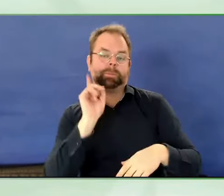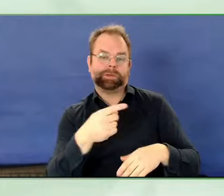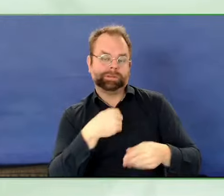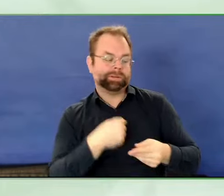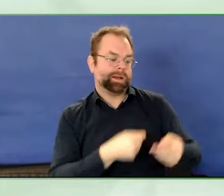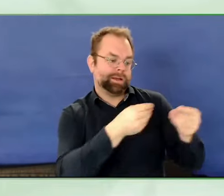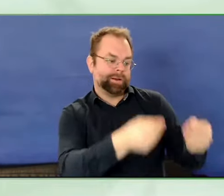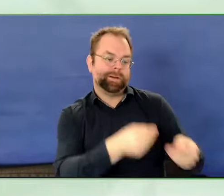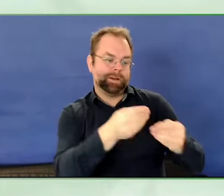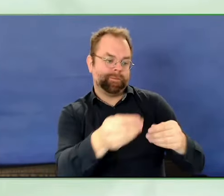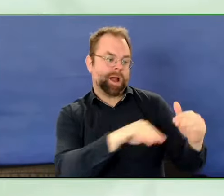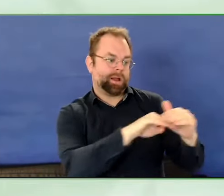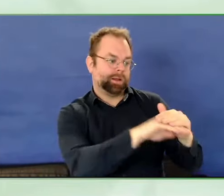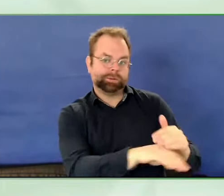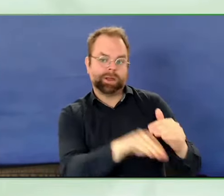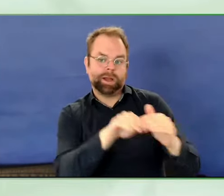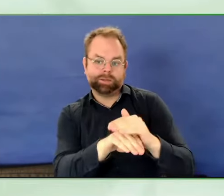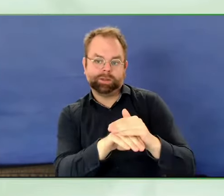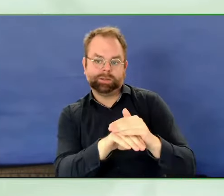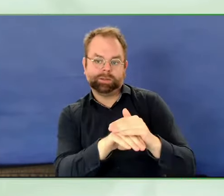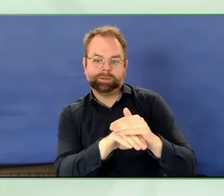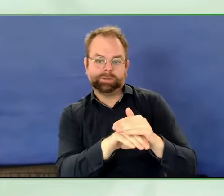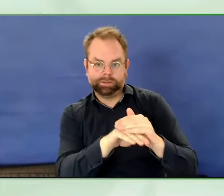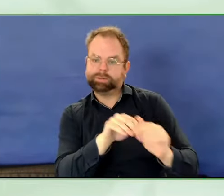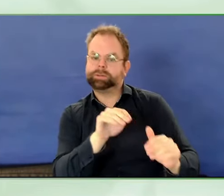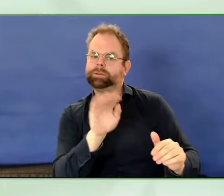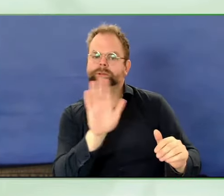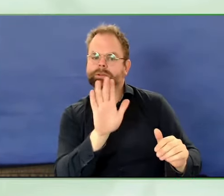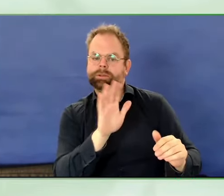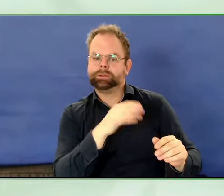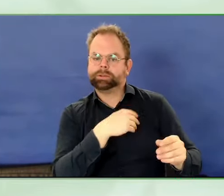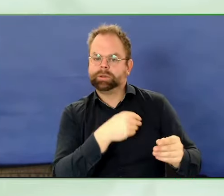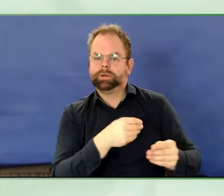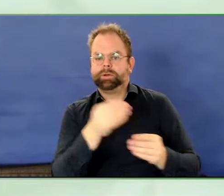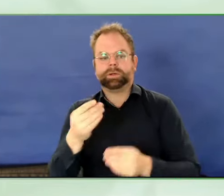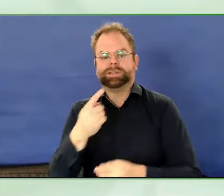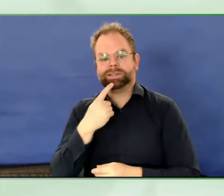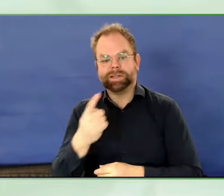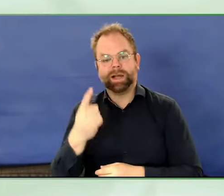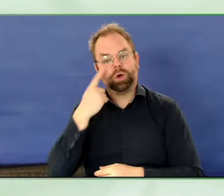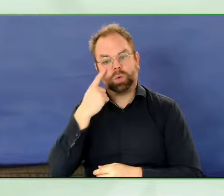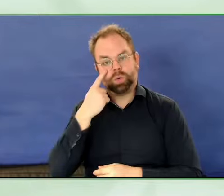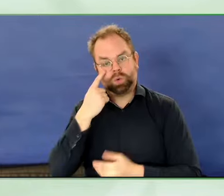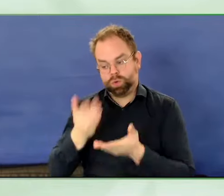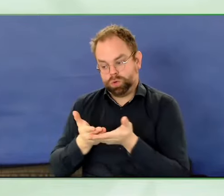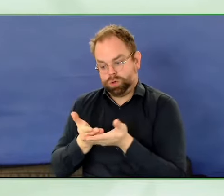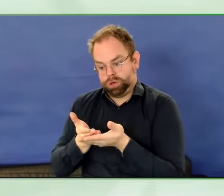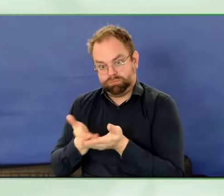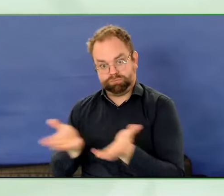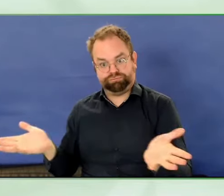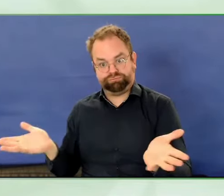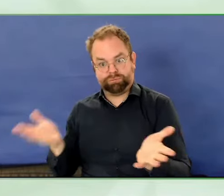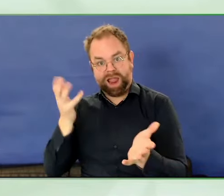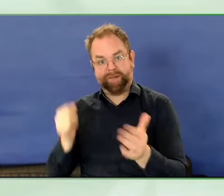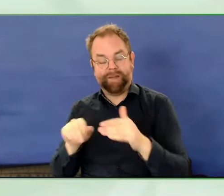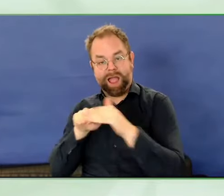And we hope to move that after it's passed into the regulatory process, like Philip was saying.